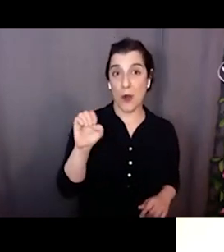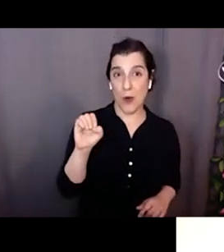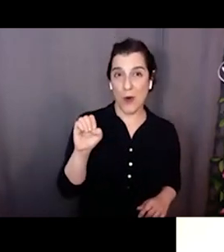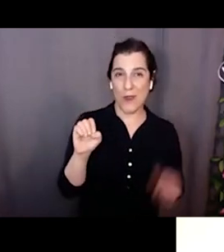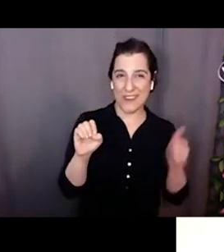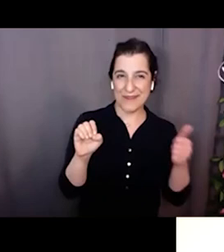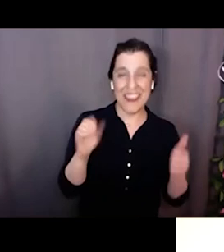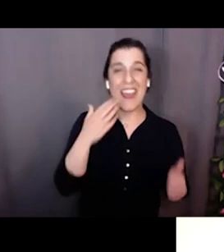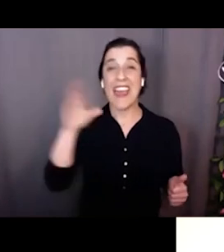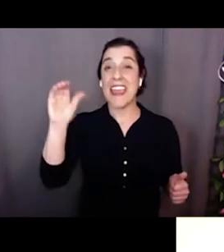sharing your time with us.